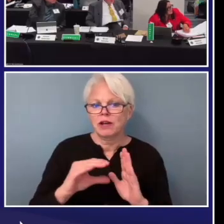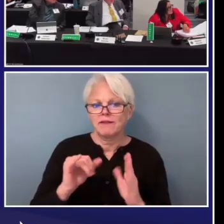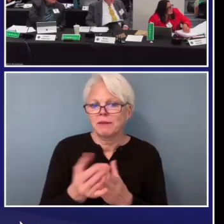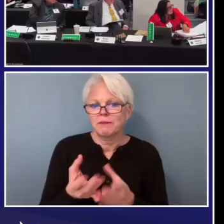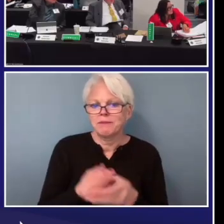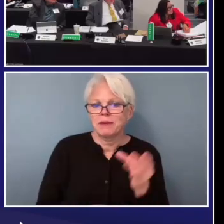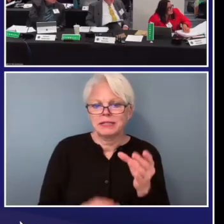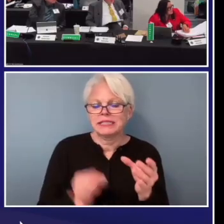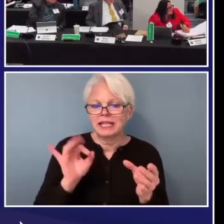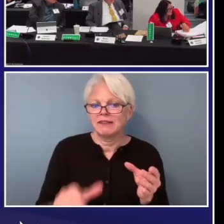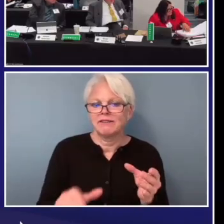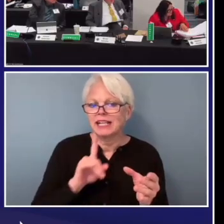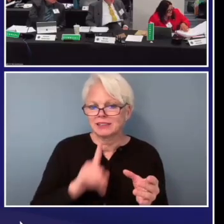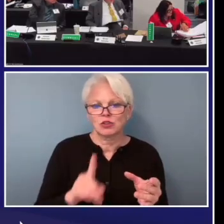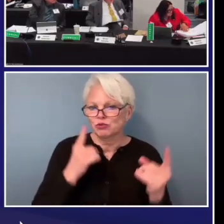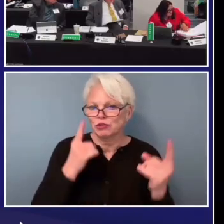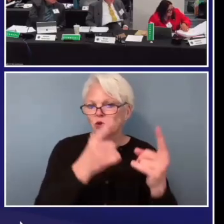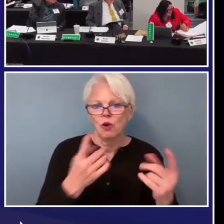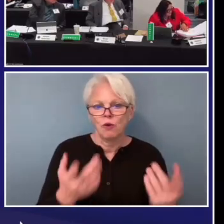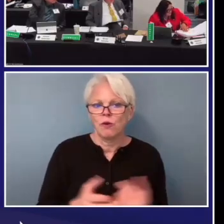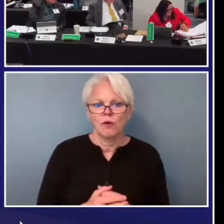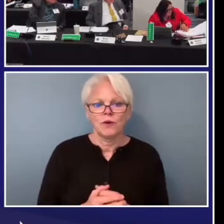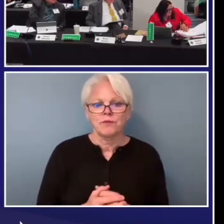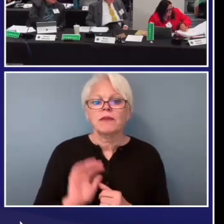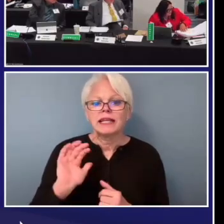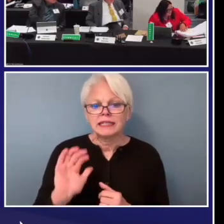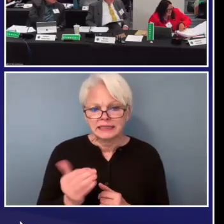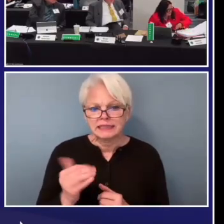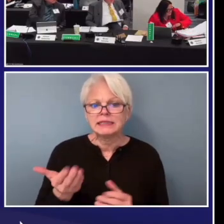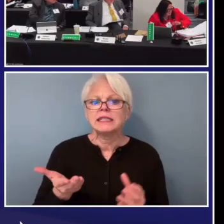that's the true intention. It seems to be suggesting that separate